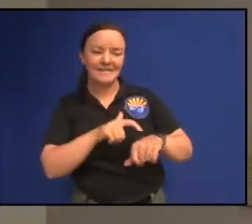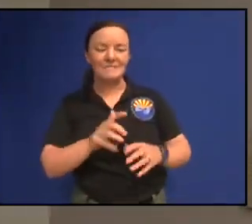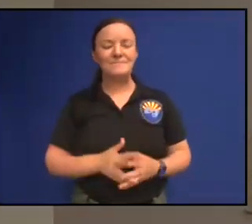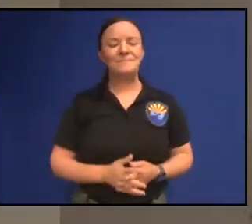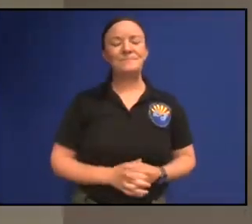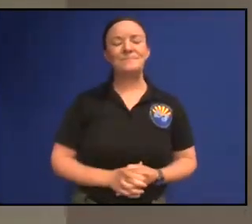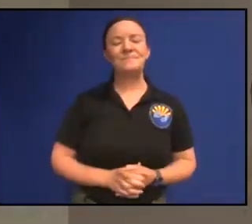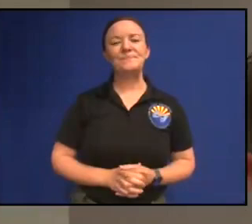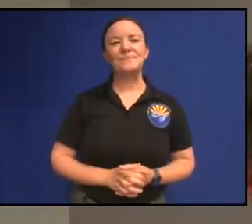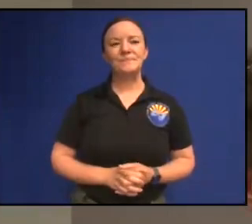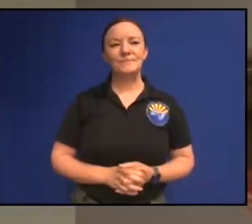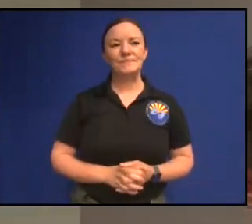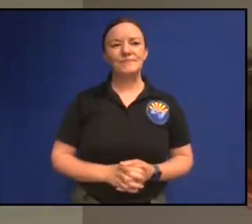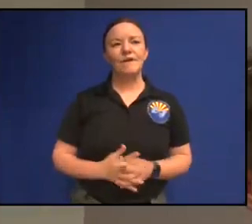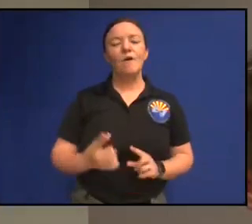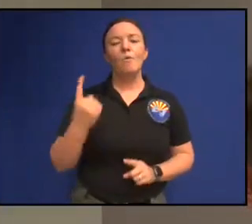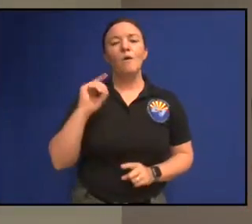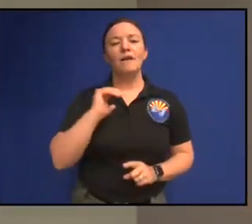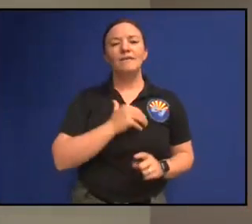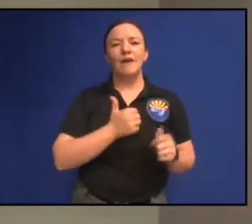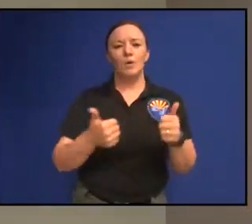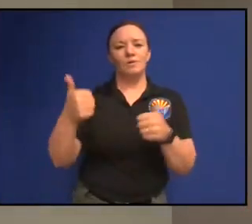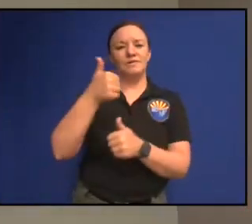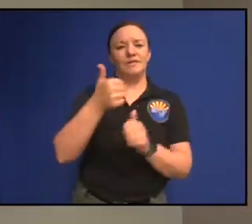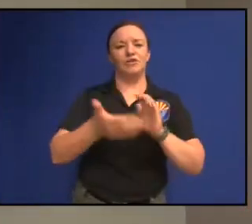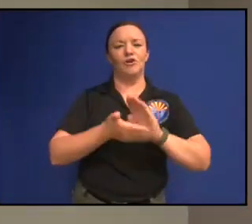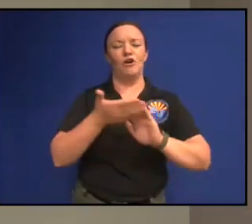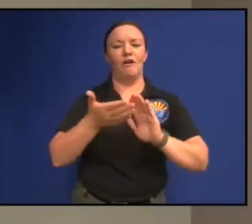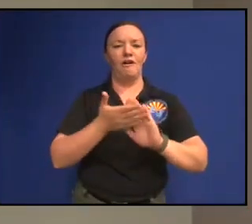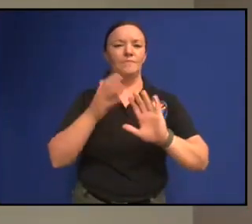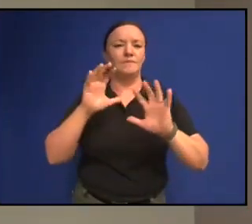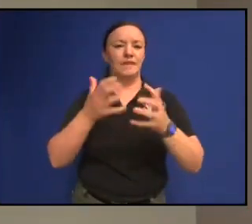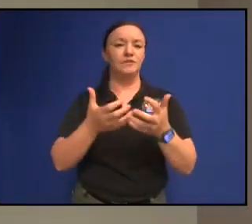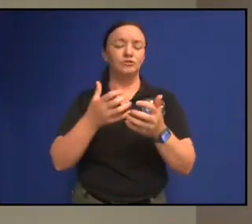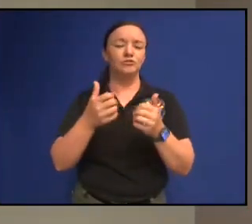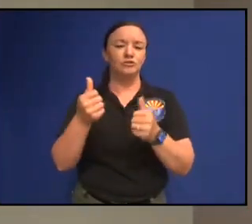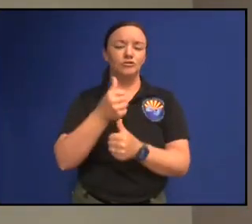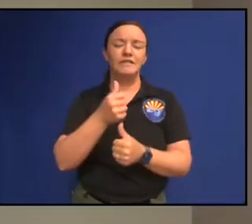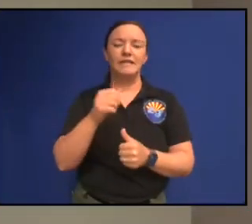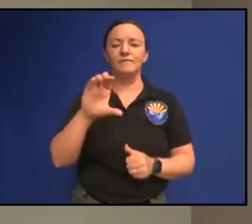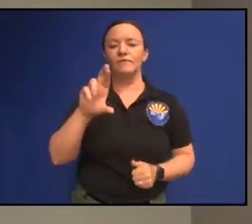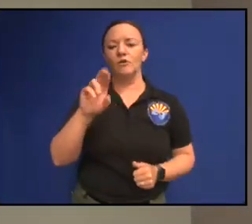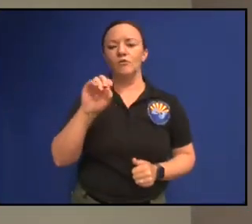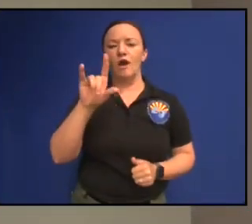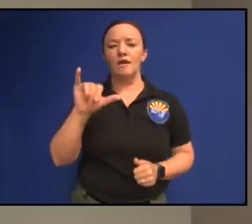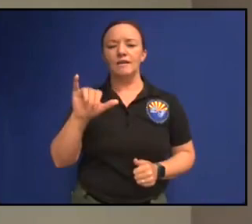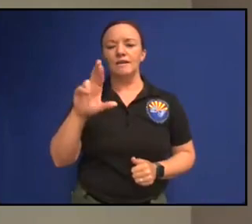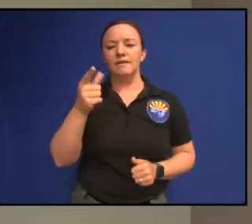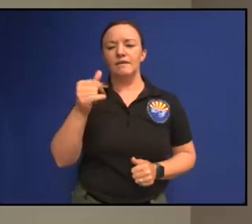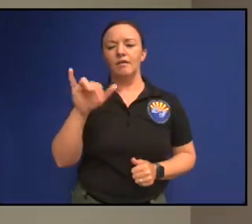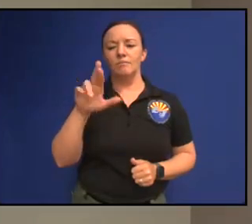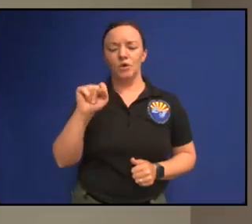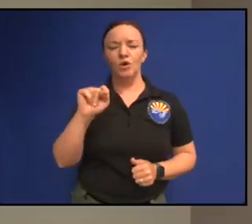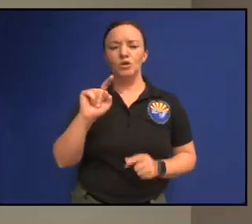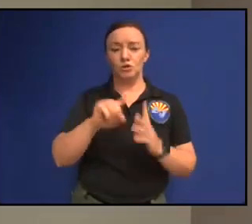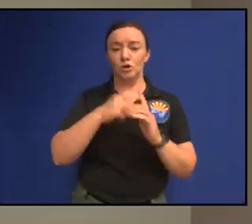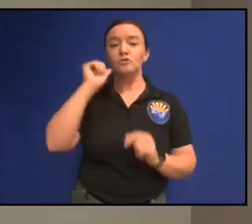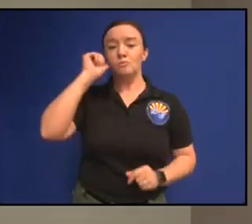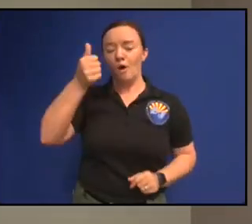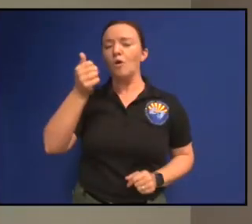AND MOVING FORWARD, ROCKY GILBERT WILL BE CONTINUING TO